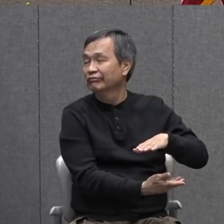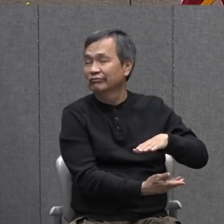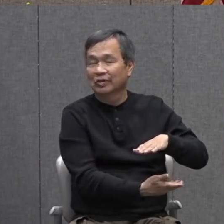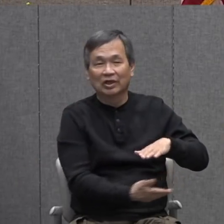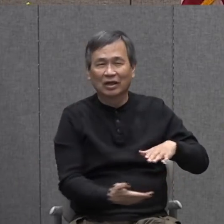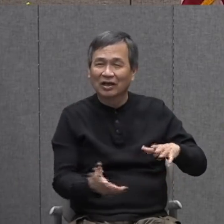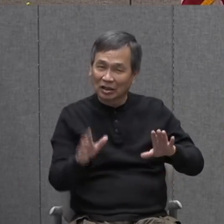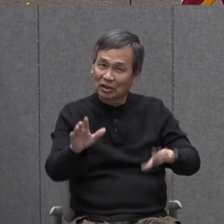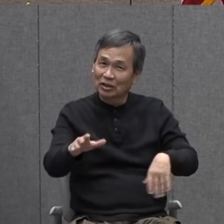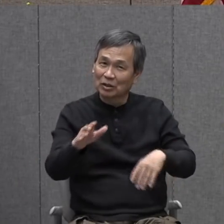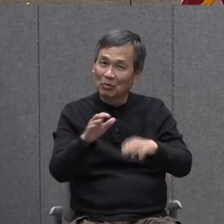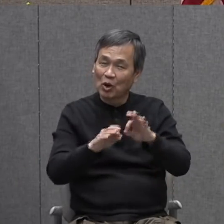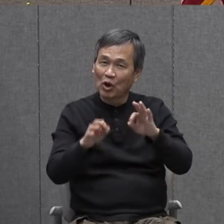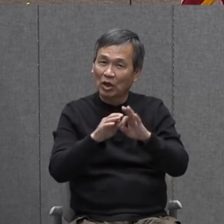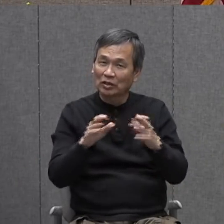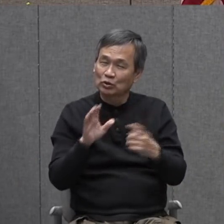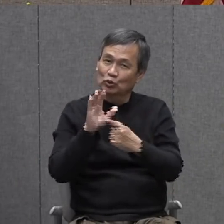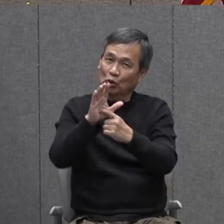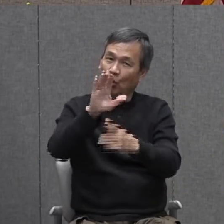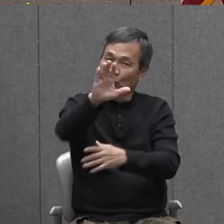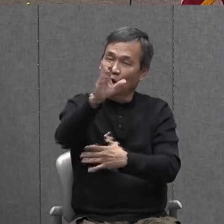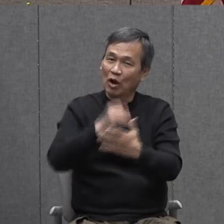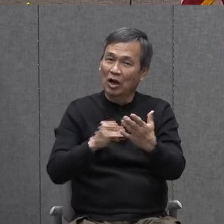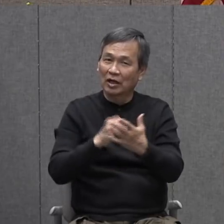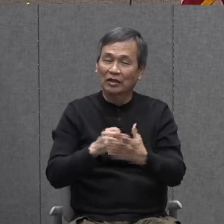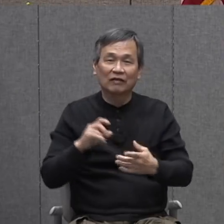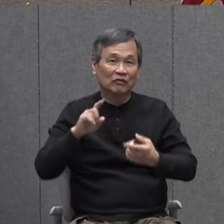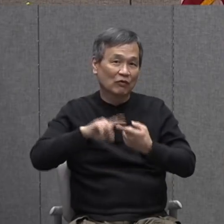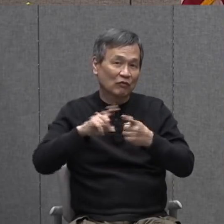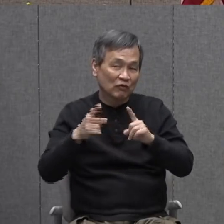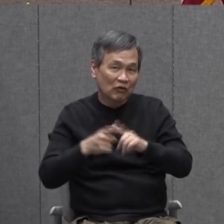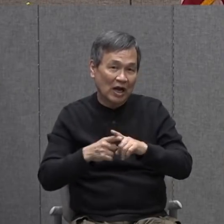So if you have a friend nearby you can talk about this together.